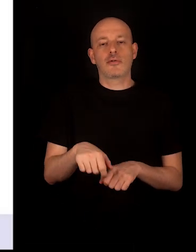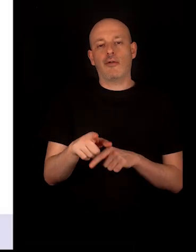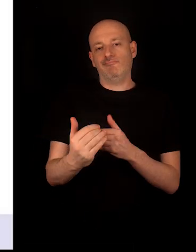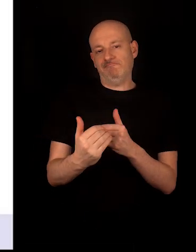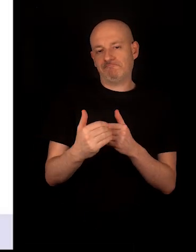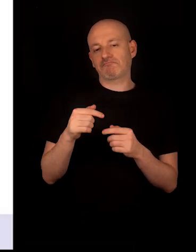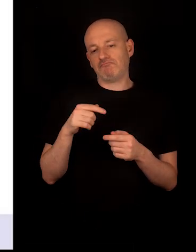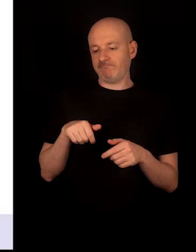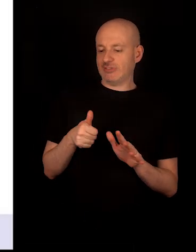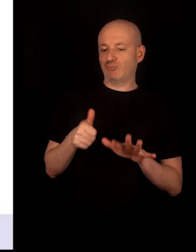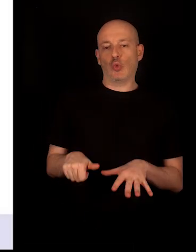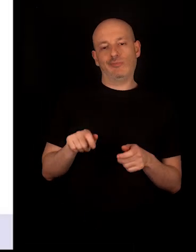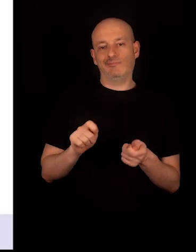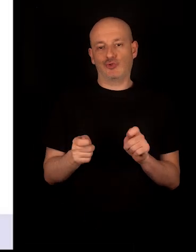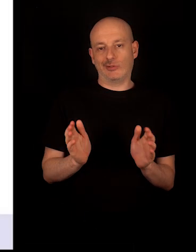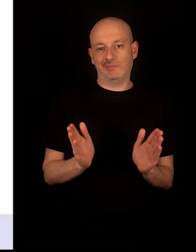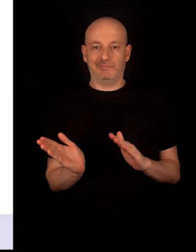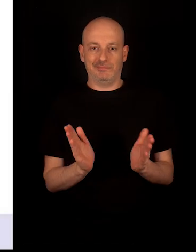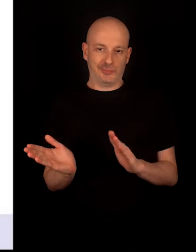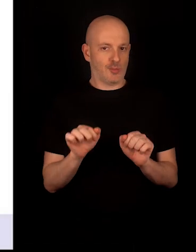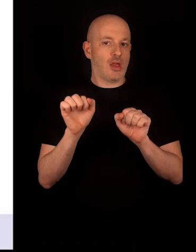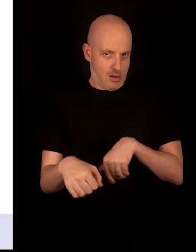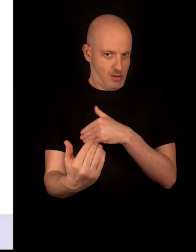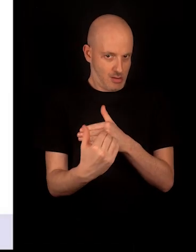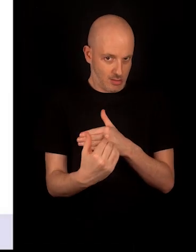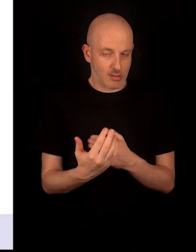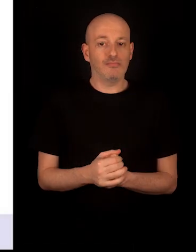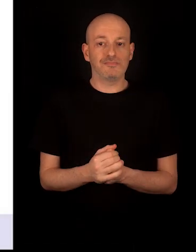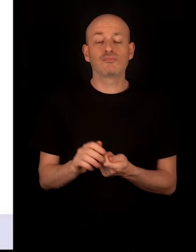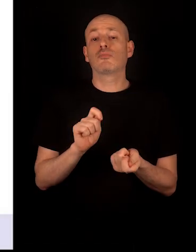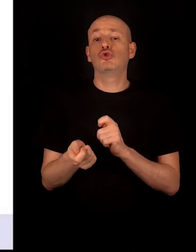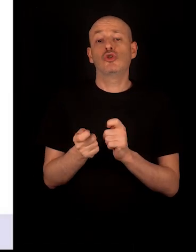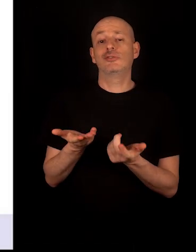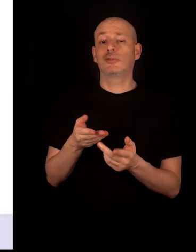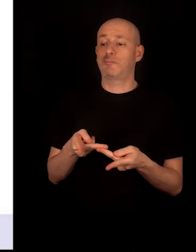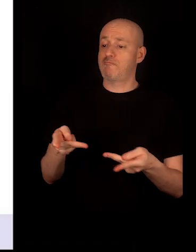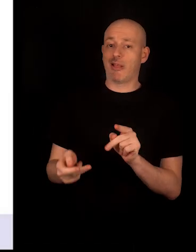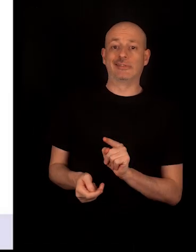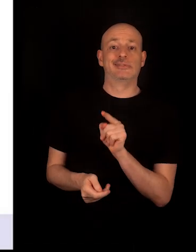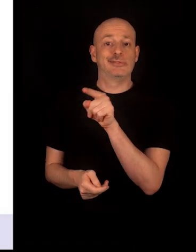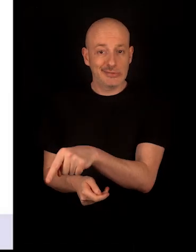we could change this six months window for you. Then, changes to the destination: